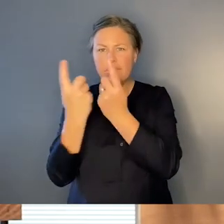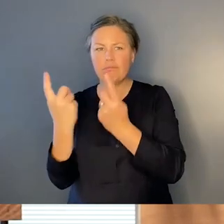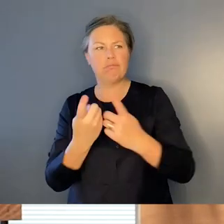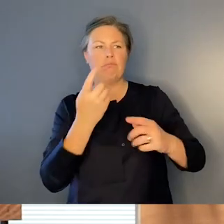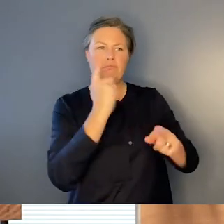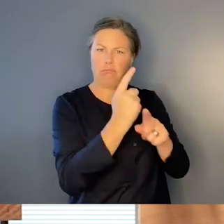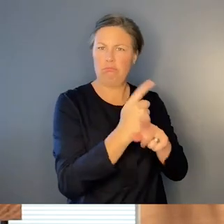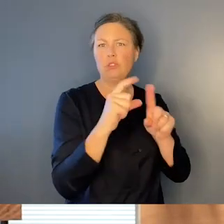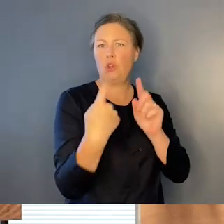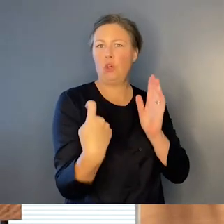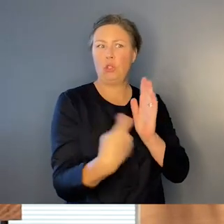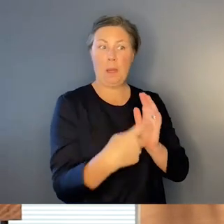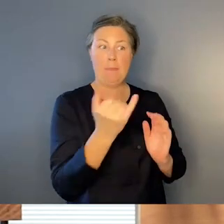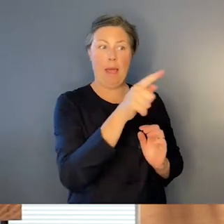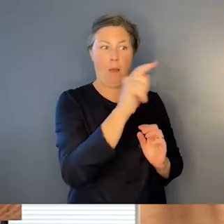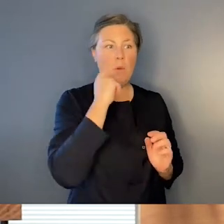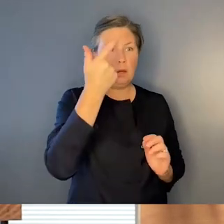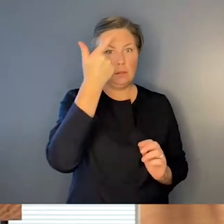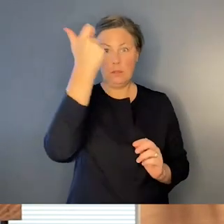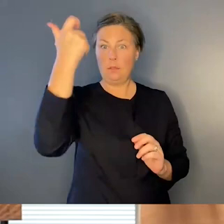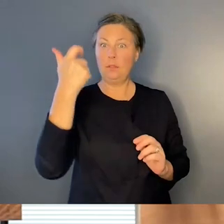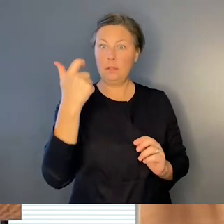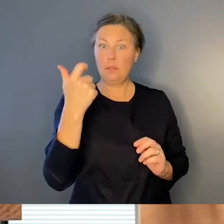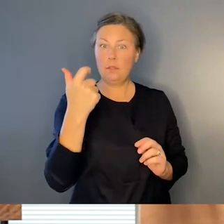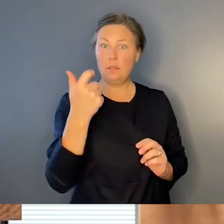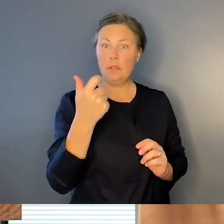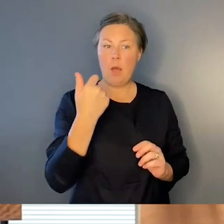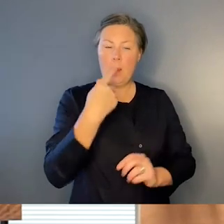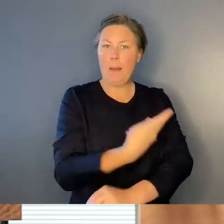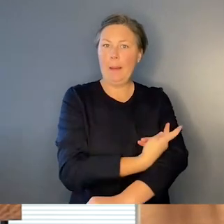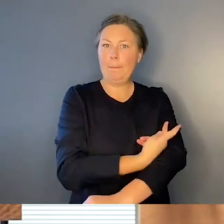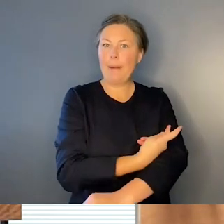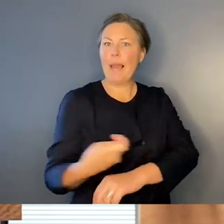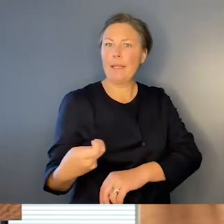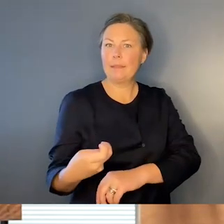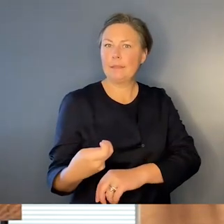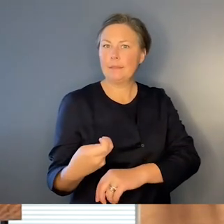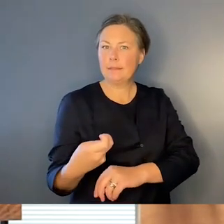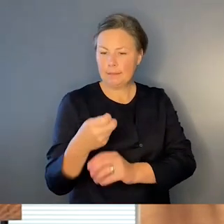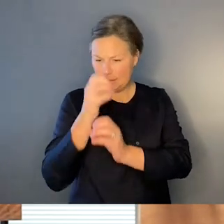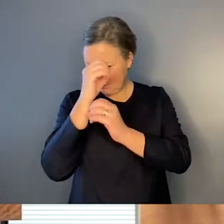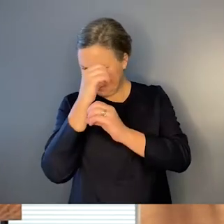because they may choose, for a range of purposes, to do a blood test that can help confirm that this